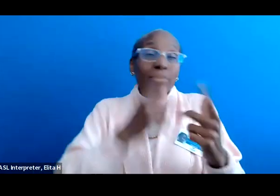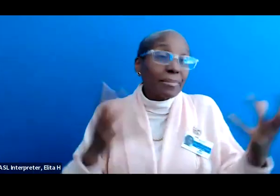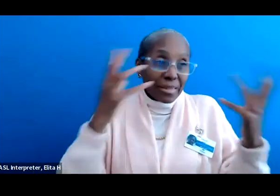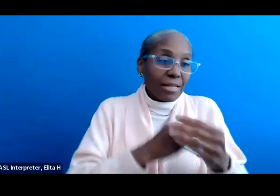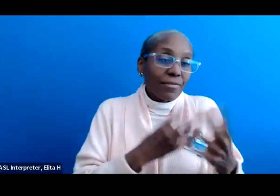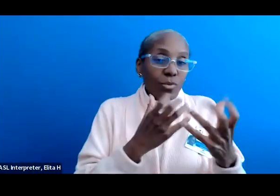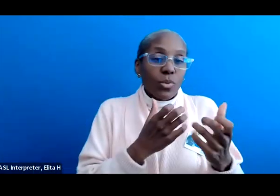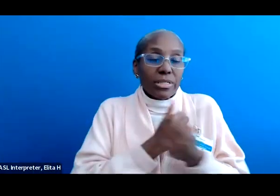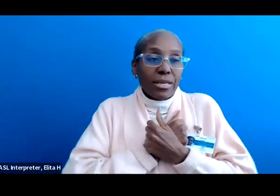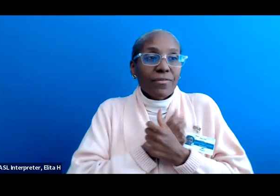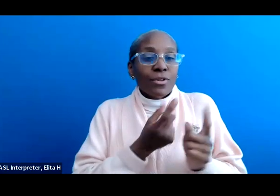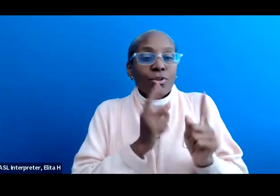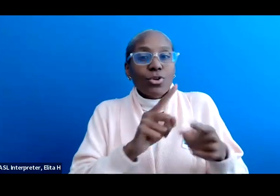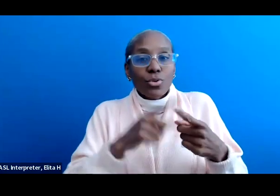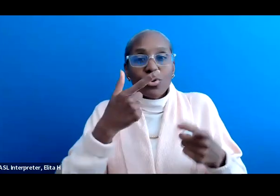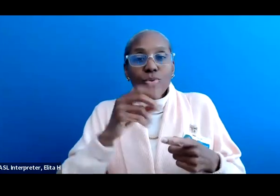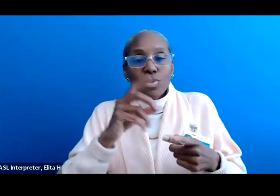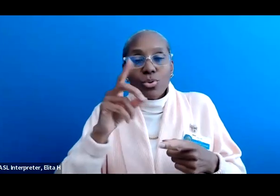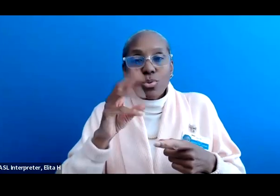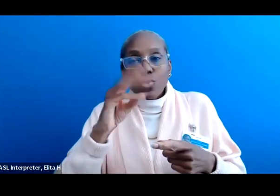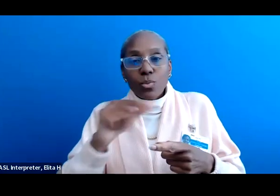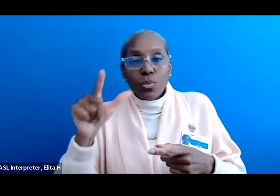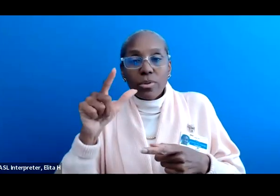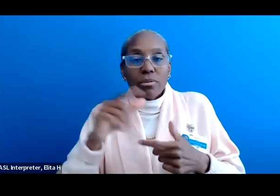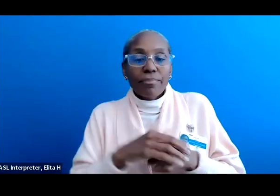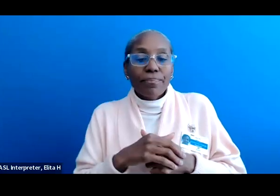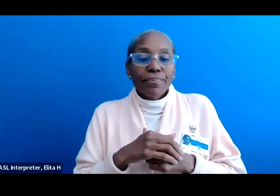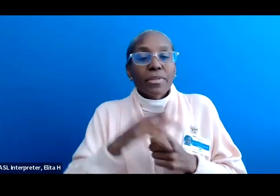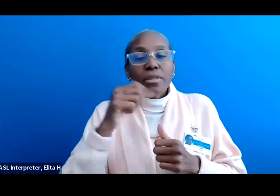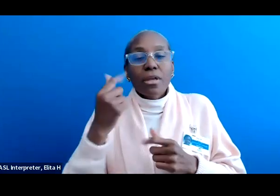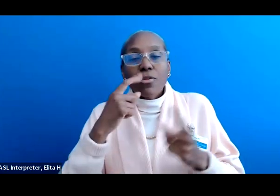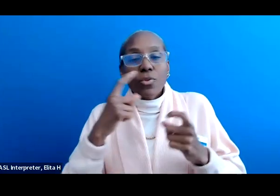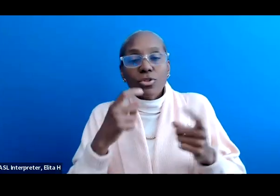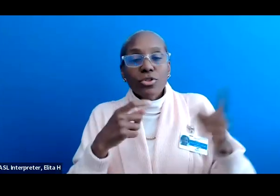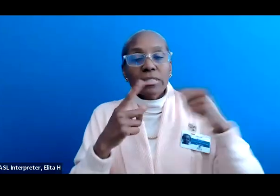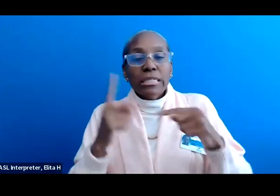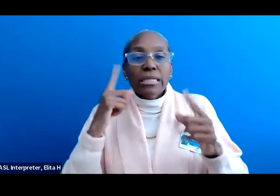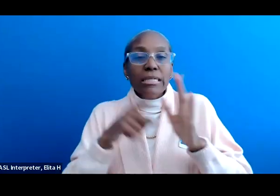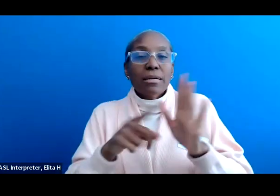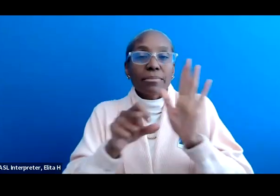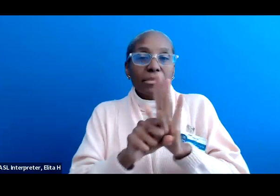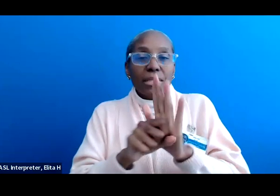I love that going to the Goodwill. Here's another question. They're having symptoms of AD after 40 years.